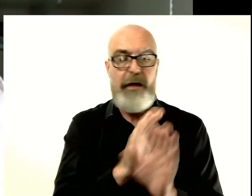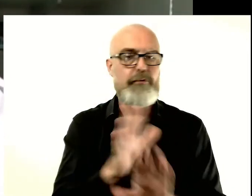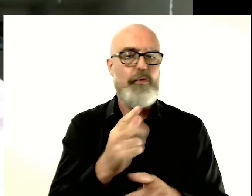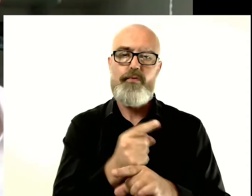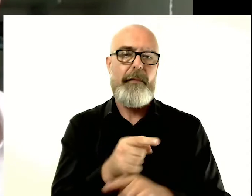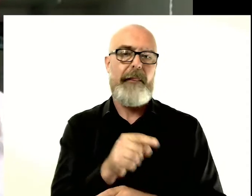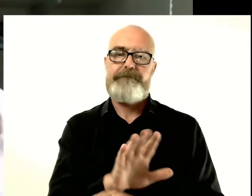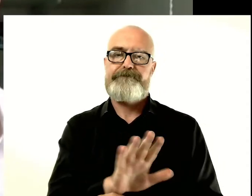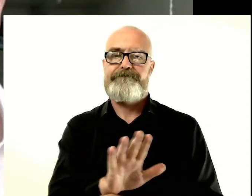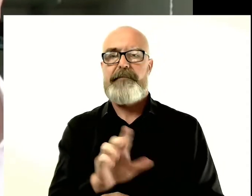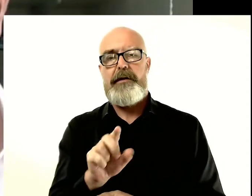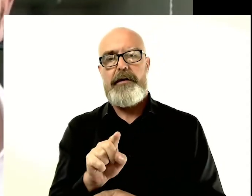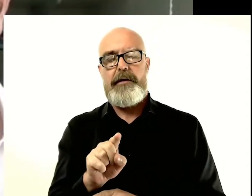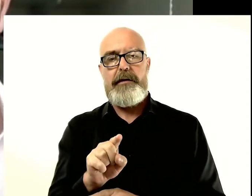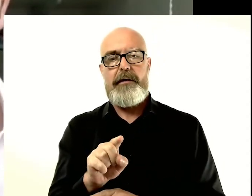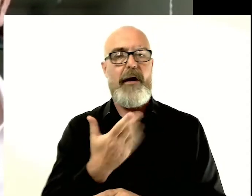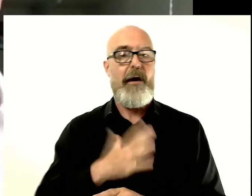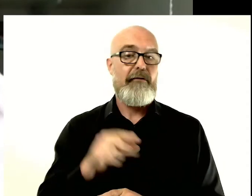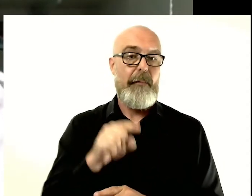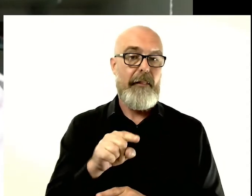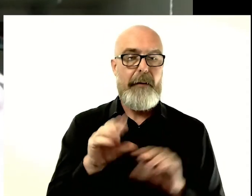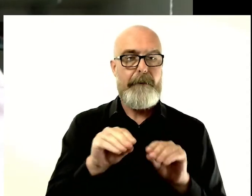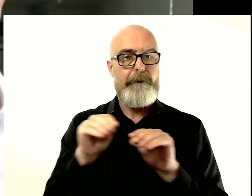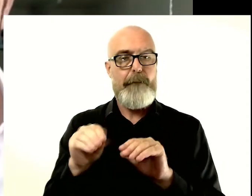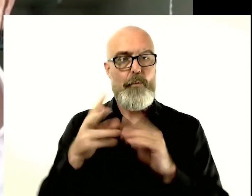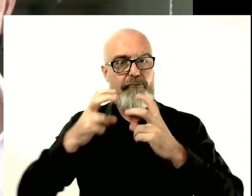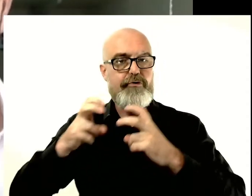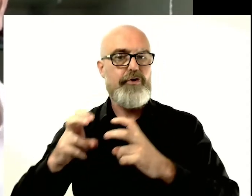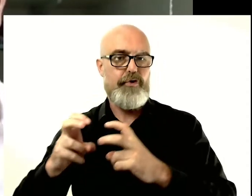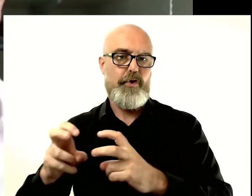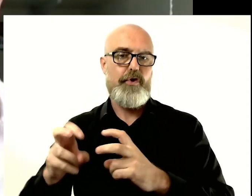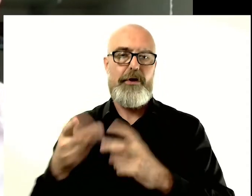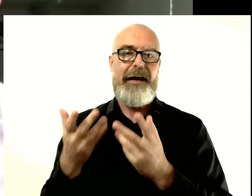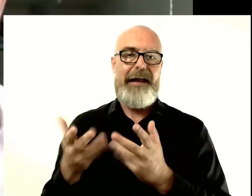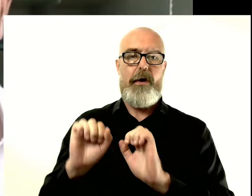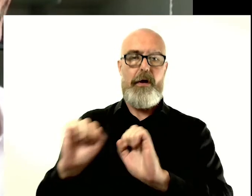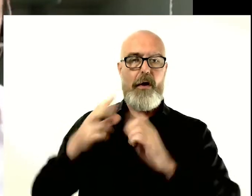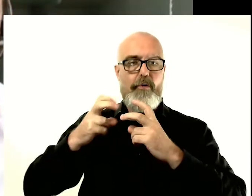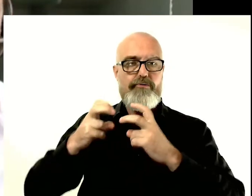she's not going to talk about psychology today because since then she's become a